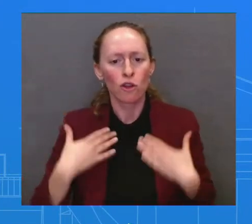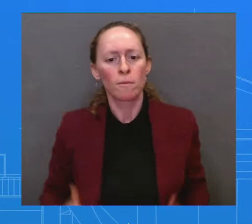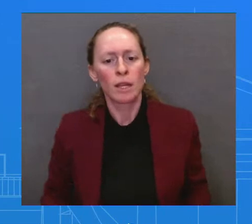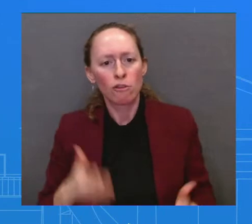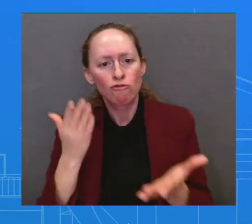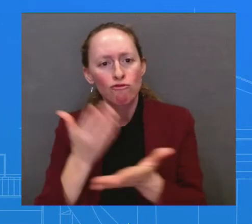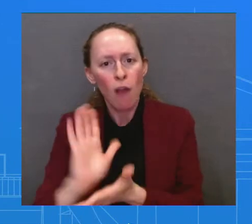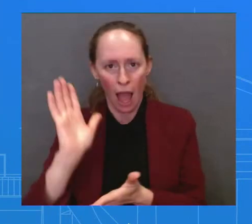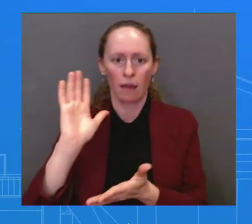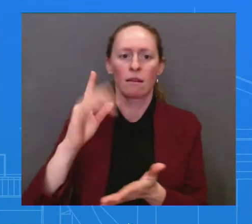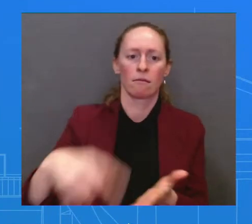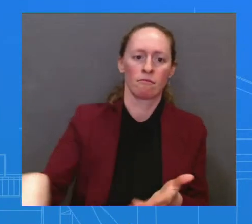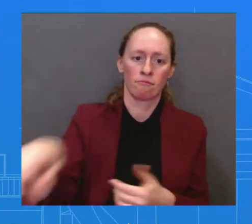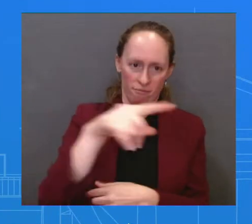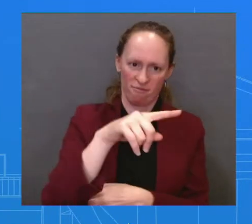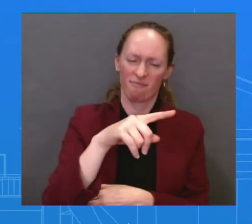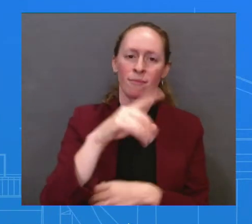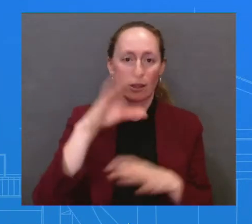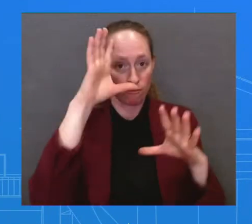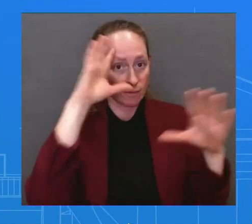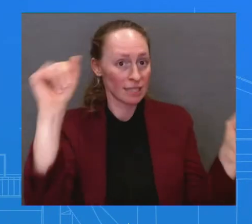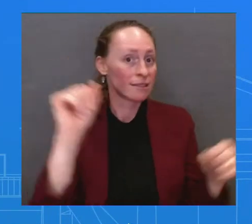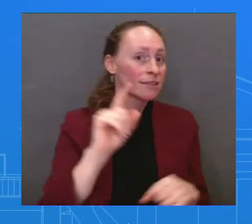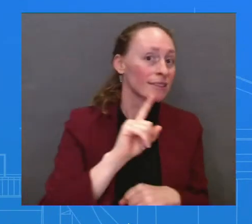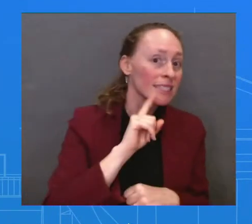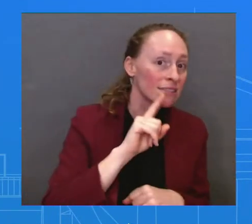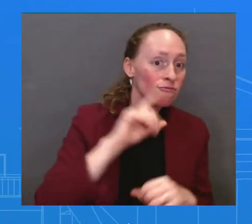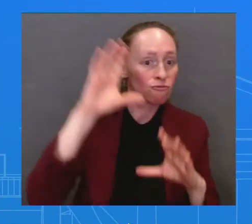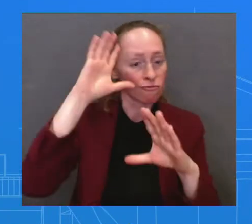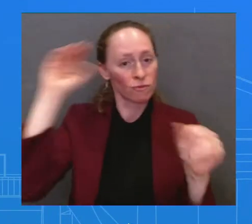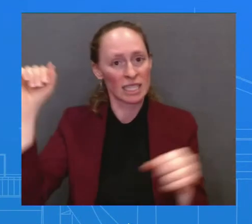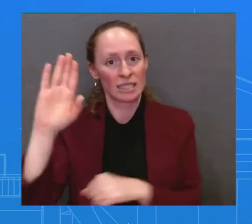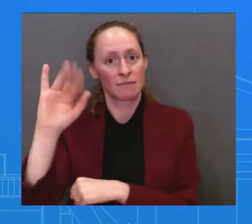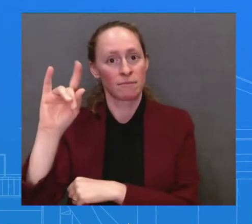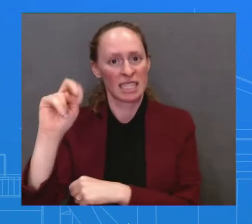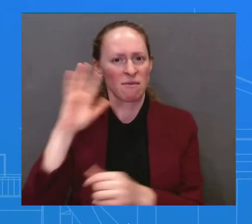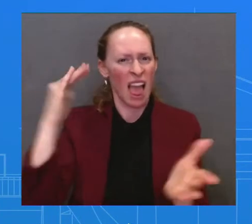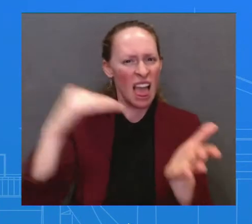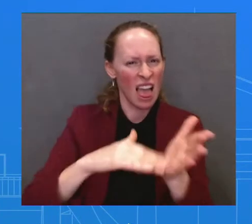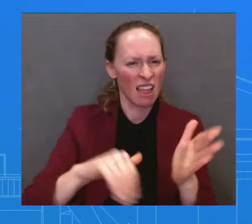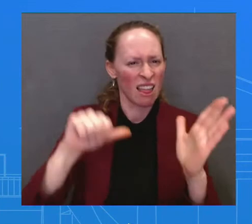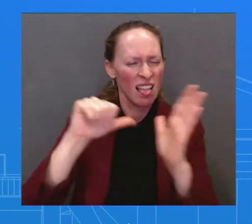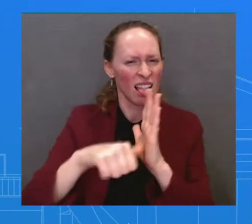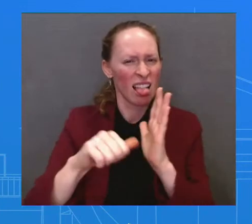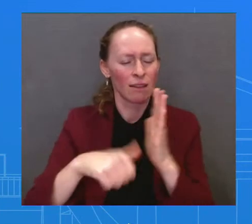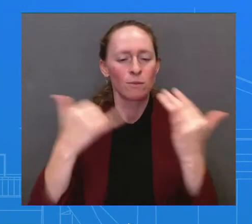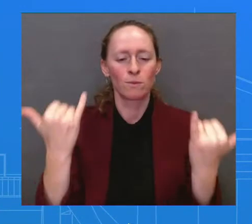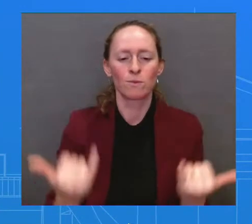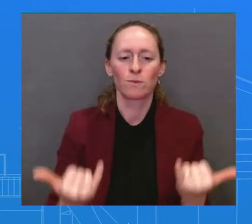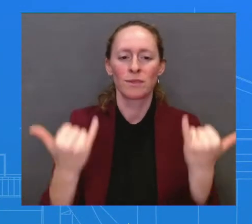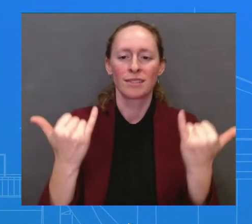Yeah. The Press: And on Xi -- sorry. Mr. Sullivan: Oh, sorry. What was your question? The Press: What do you hope that President Xi will communicate to Putin when they meet in Beijing